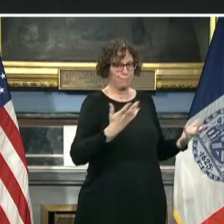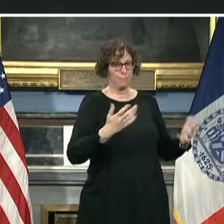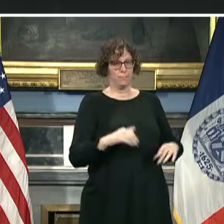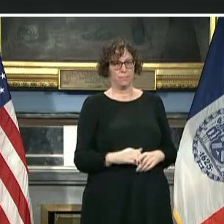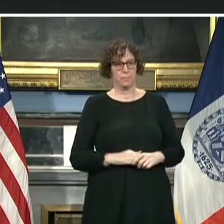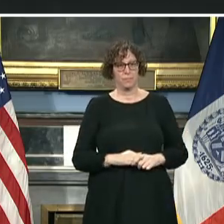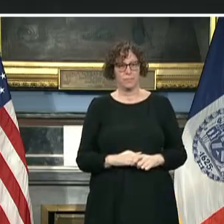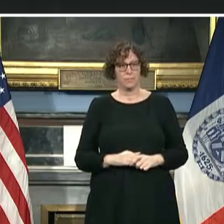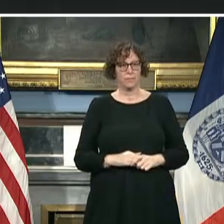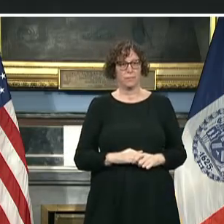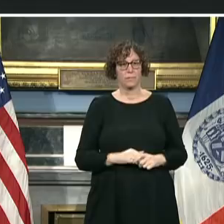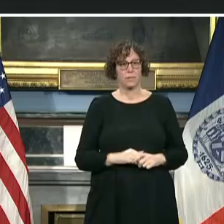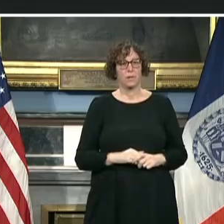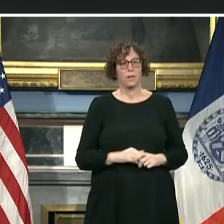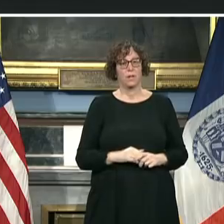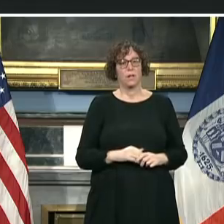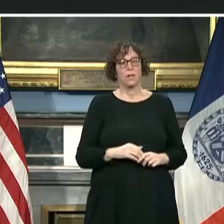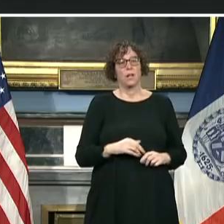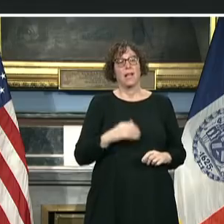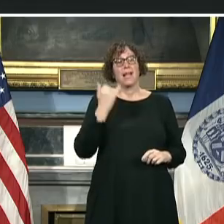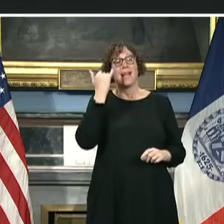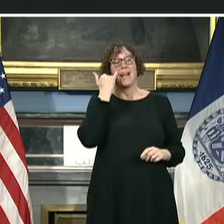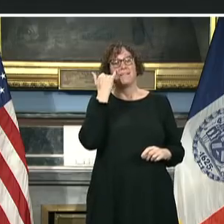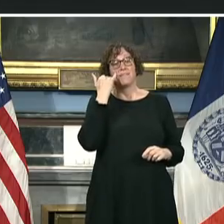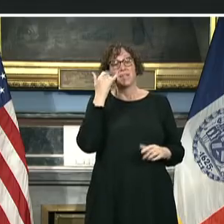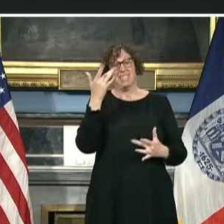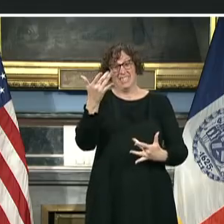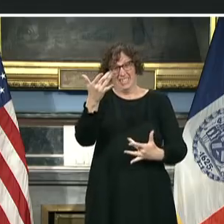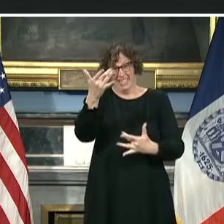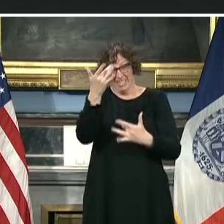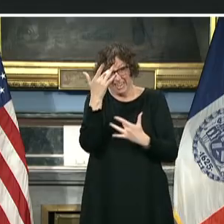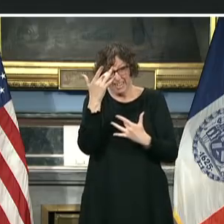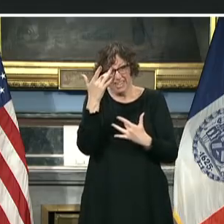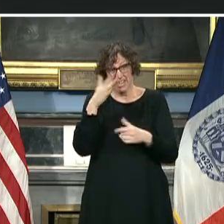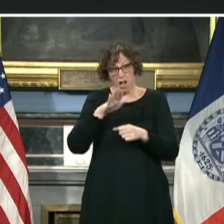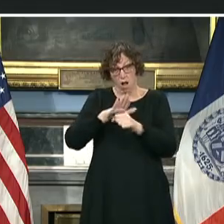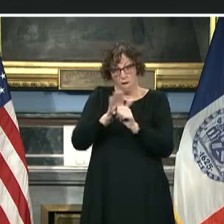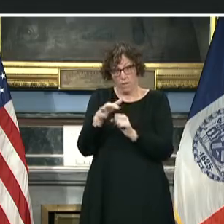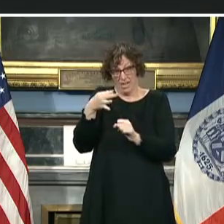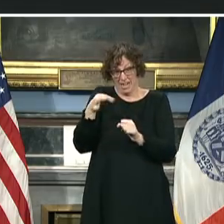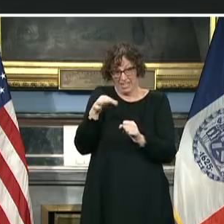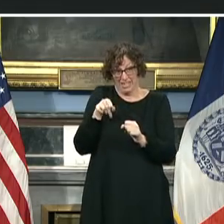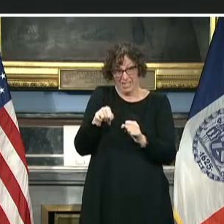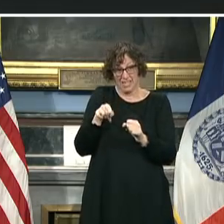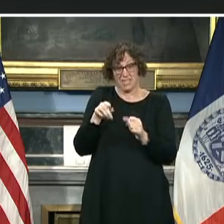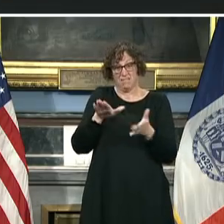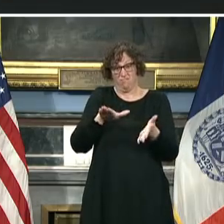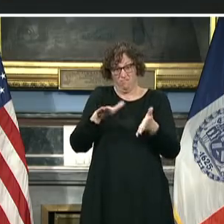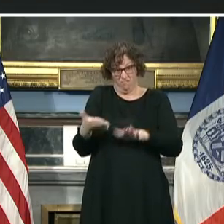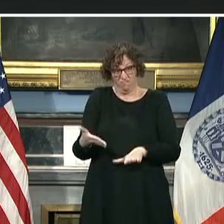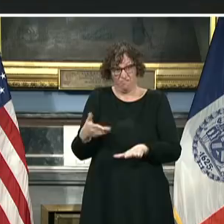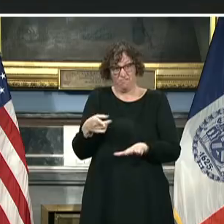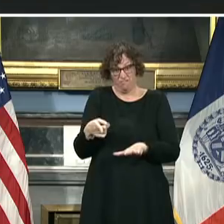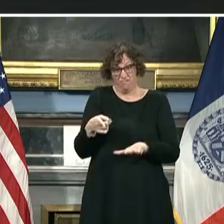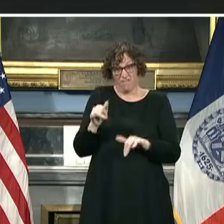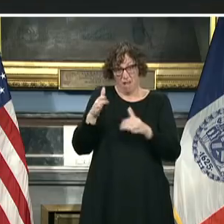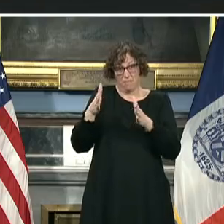BECAUSE OF COVID-19 AND SO WE AND THE HOSPITALS AND THE